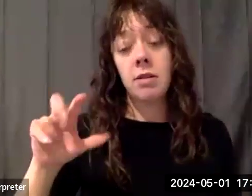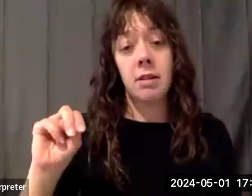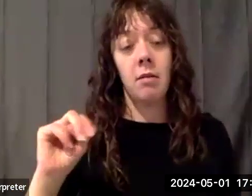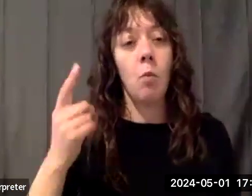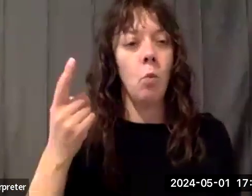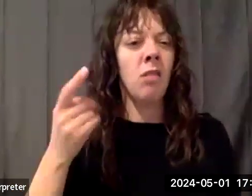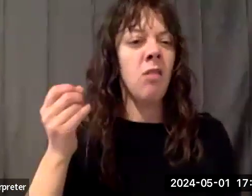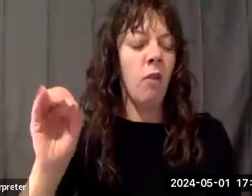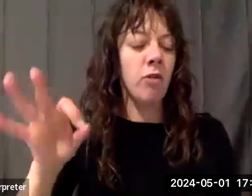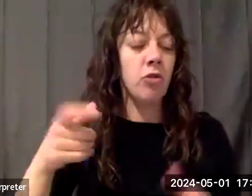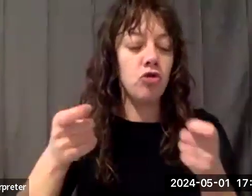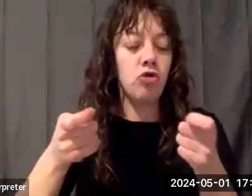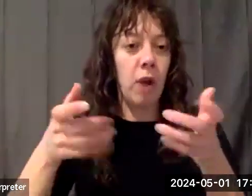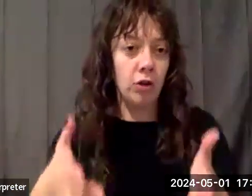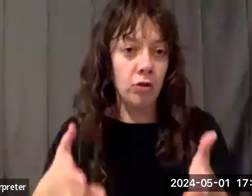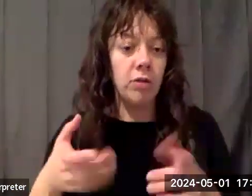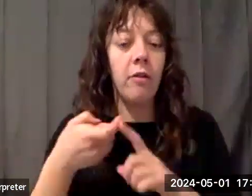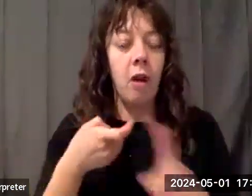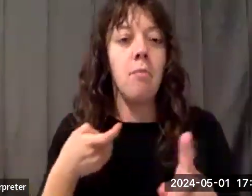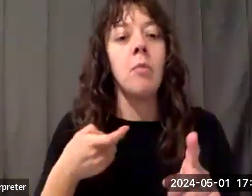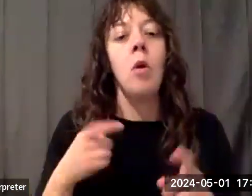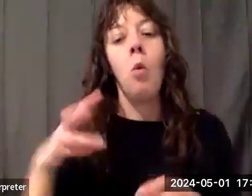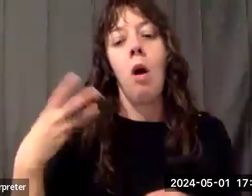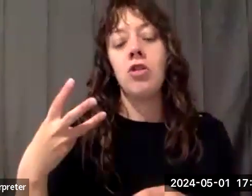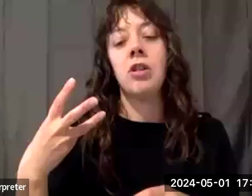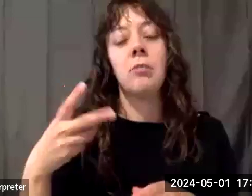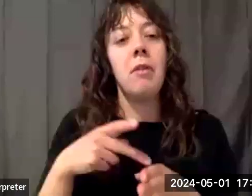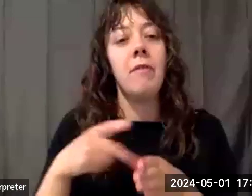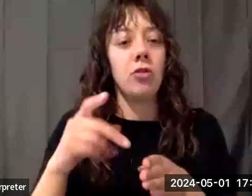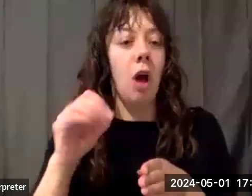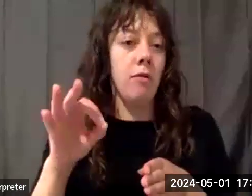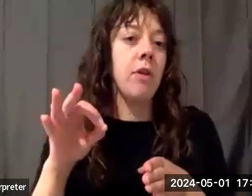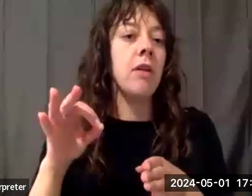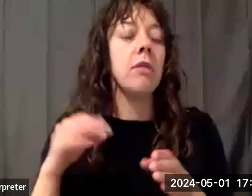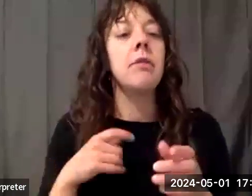of Health Professionals at the Department of Health. And I'll be facilitating today's listening session.